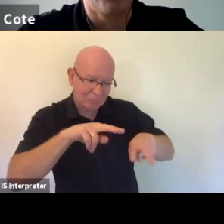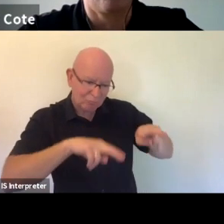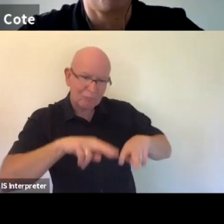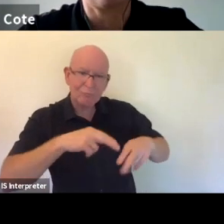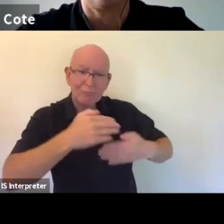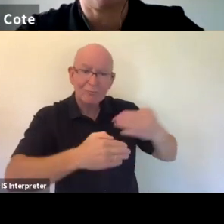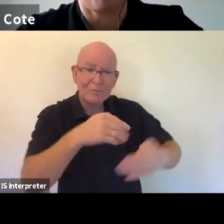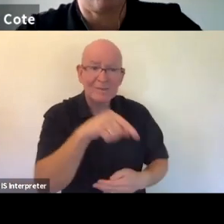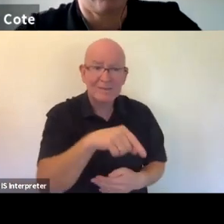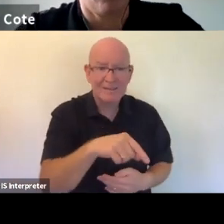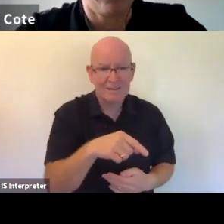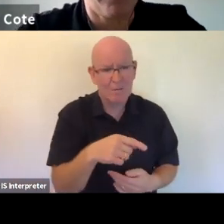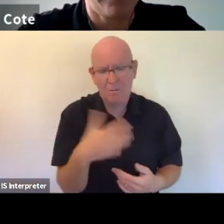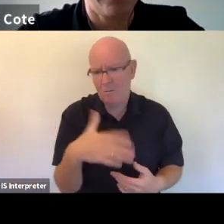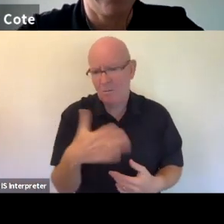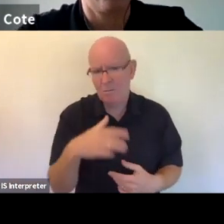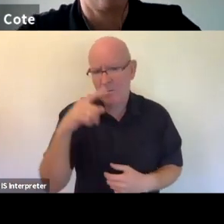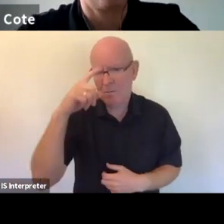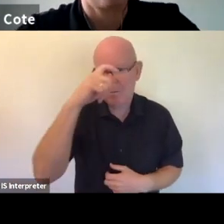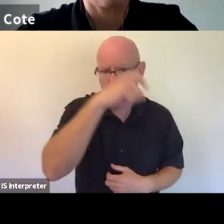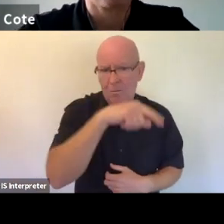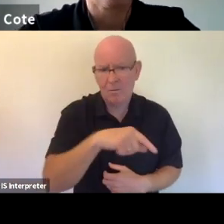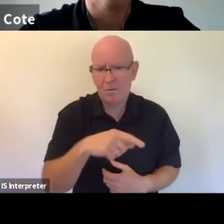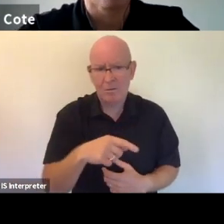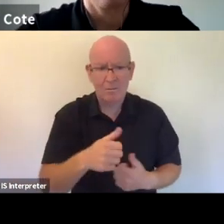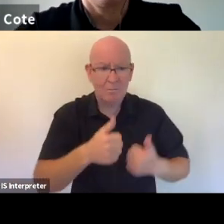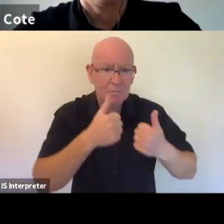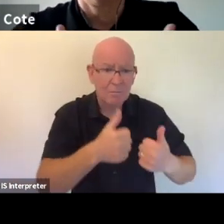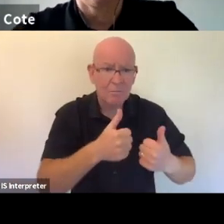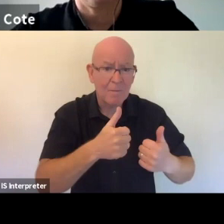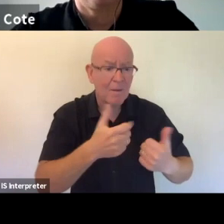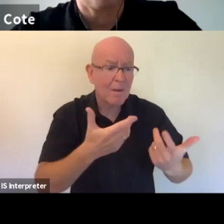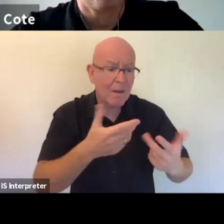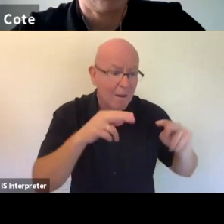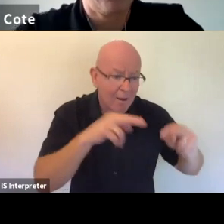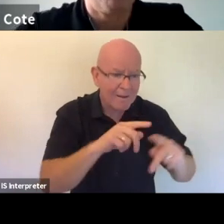and we are trying to develop automatic guidance on this. Most importantly,